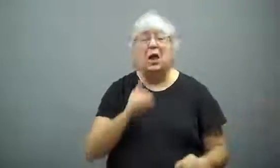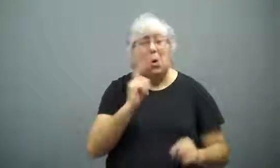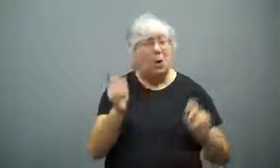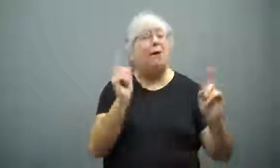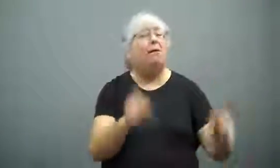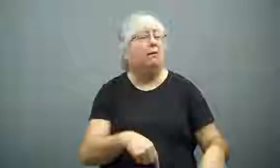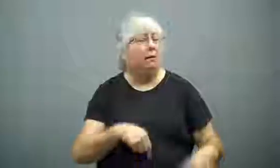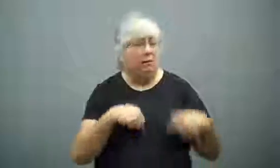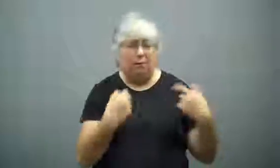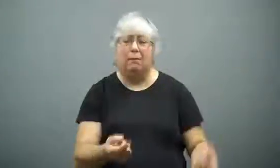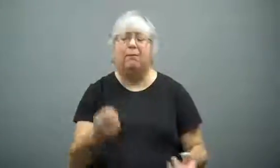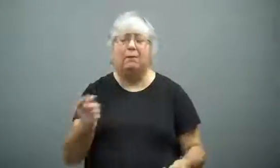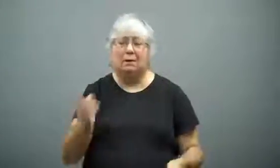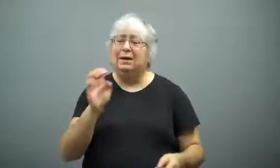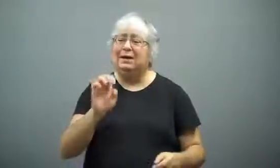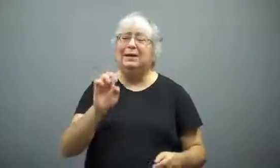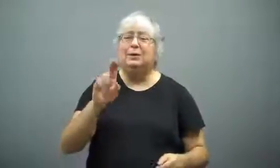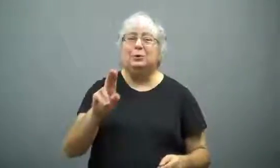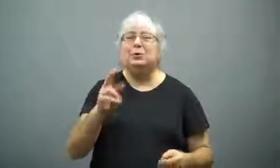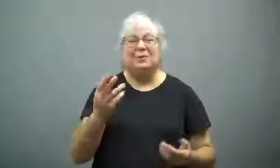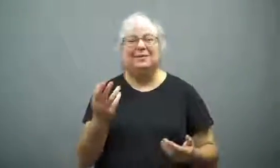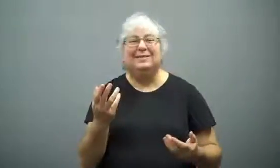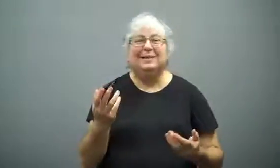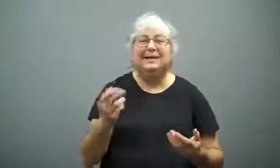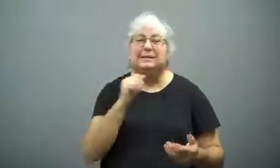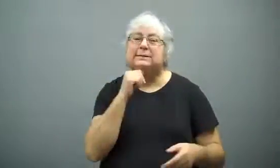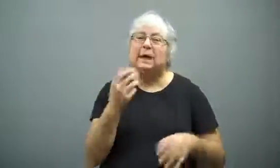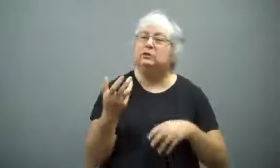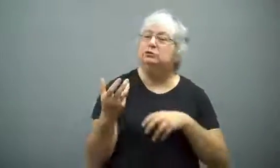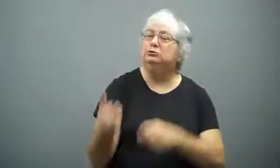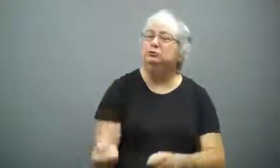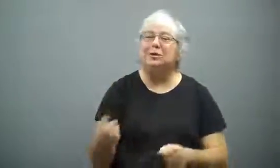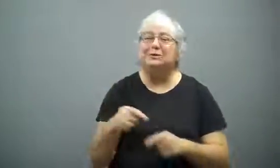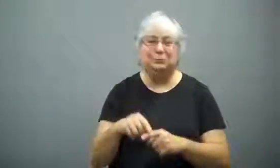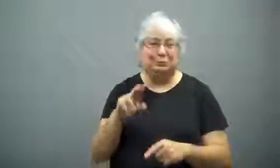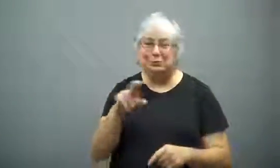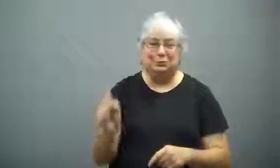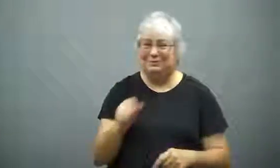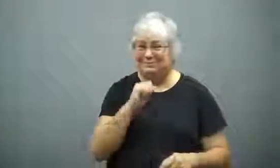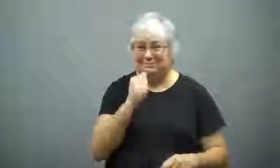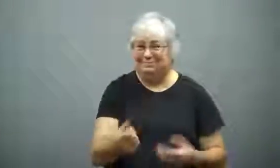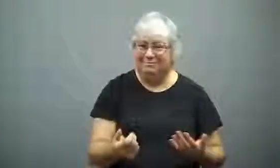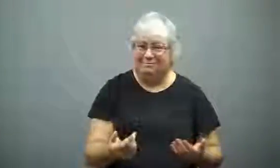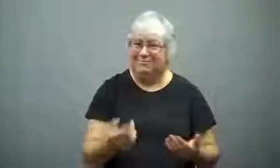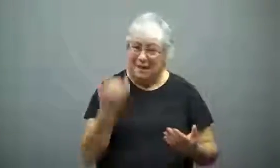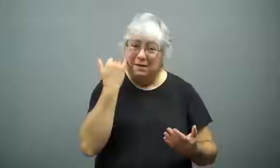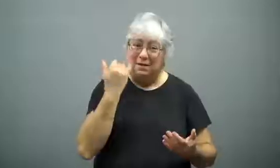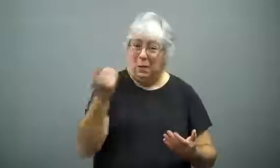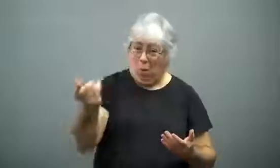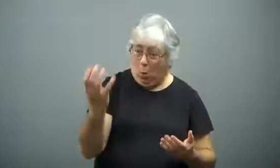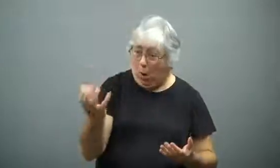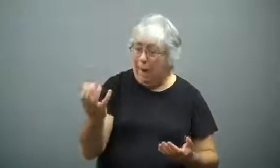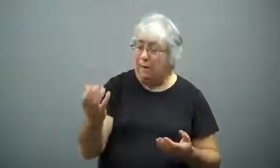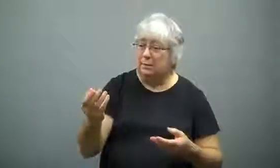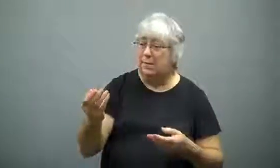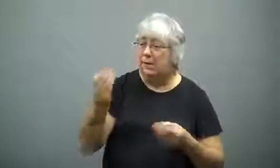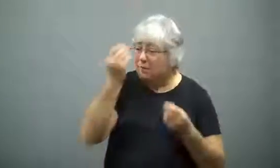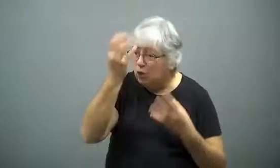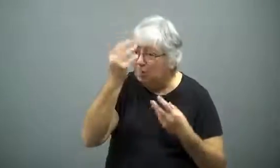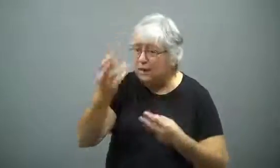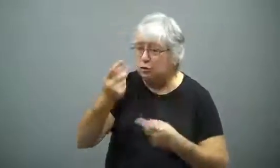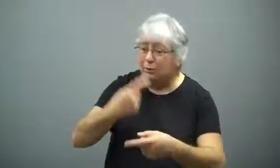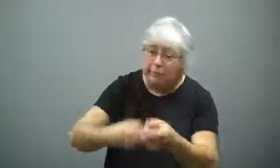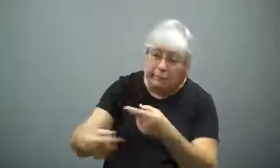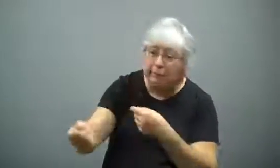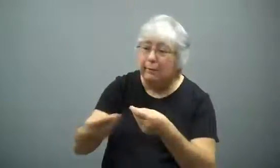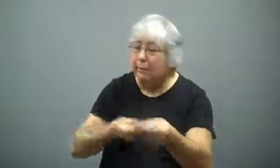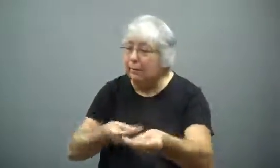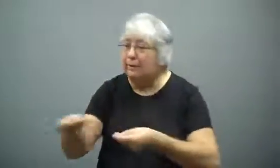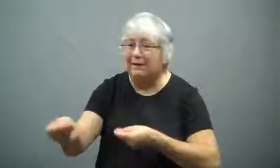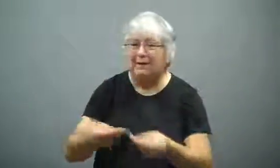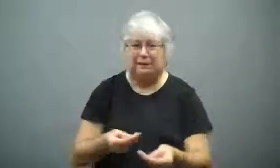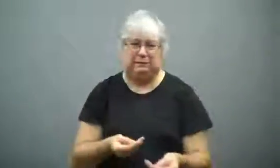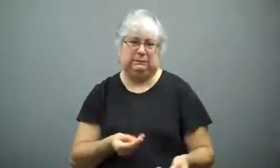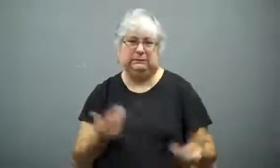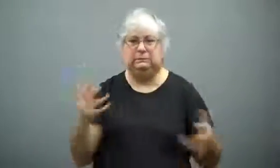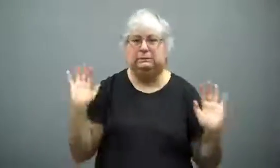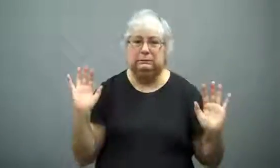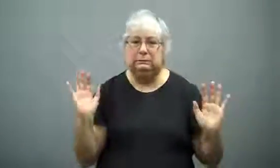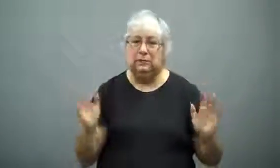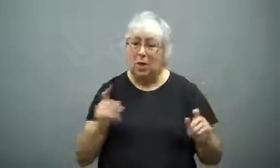The EU has long been leery of trusting the US.